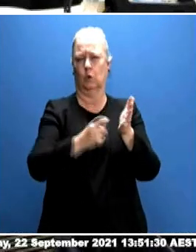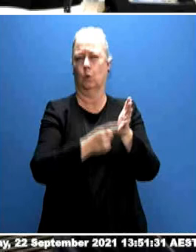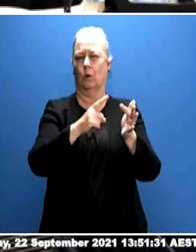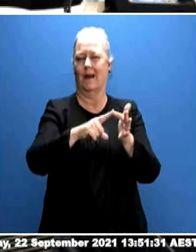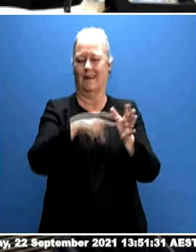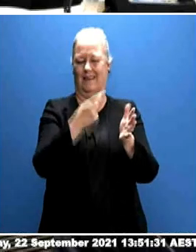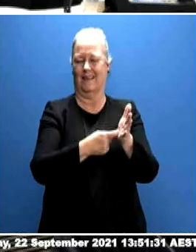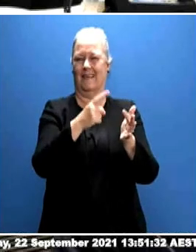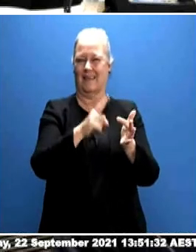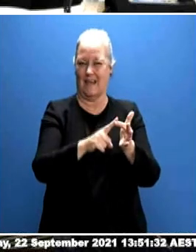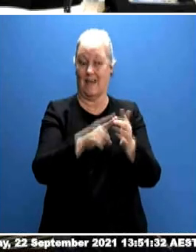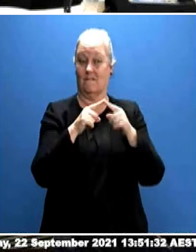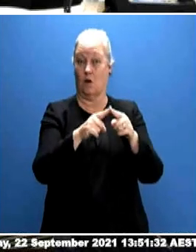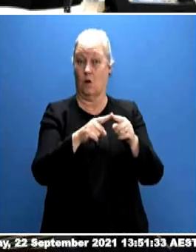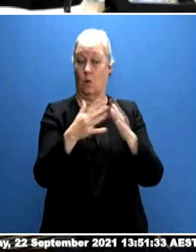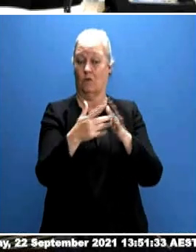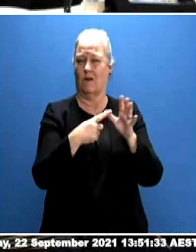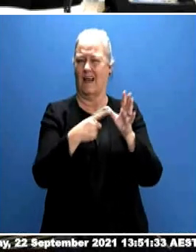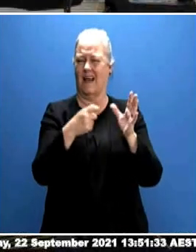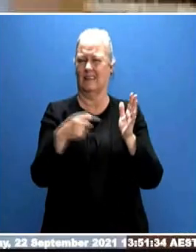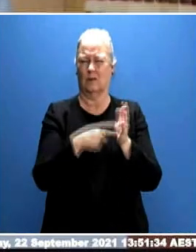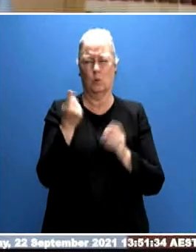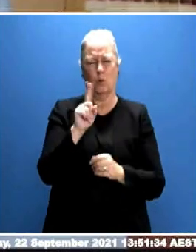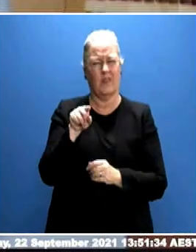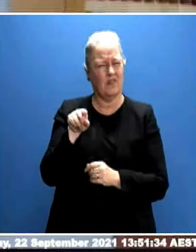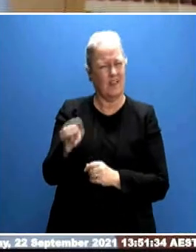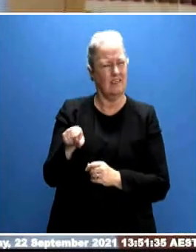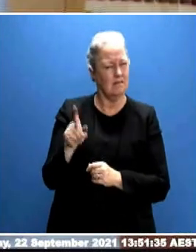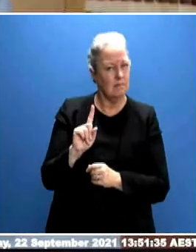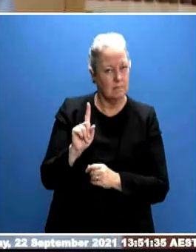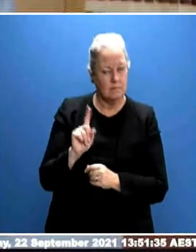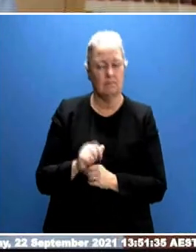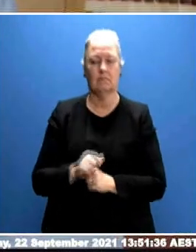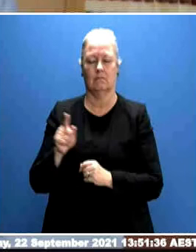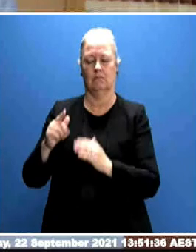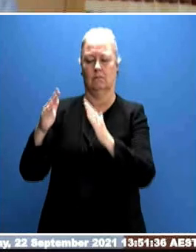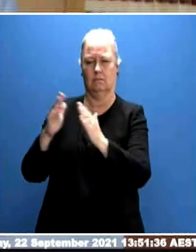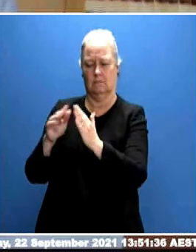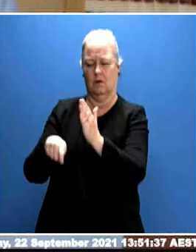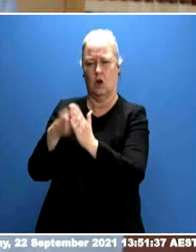Western Australian Act? The Secure Care placement is a legislative framework that enables us